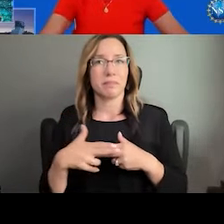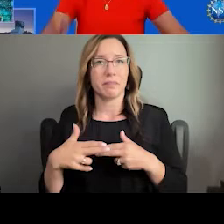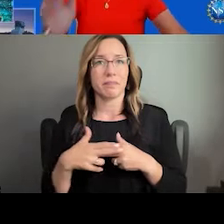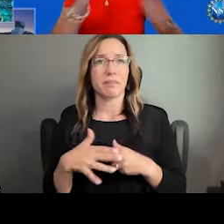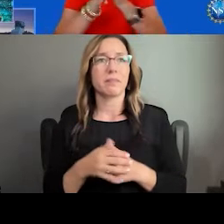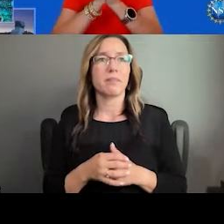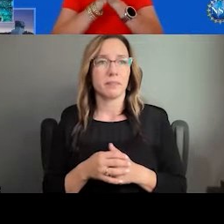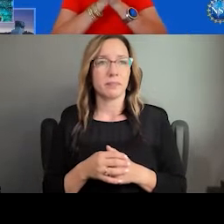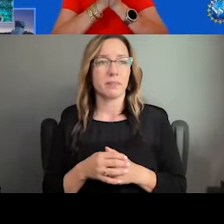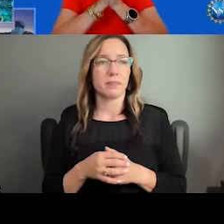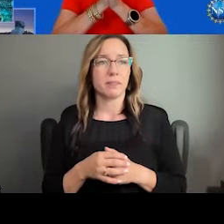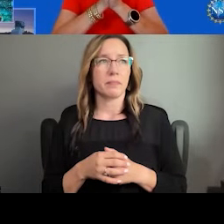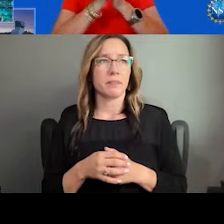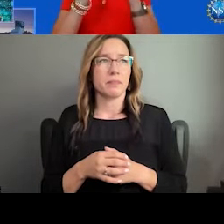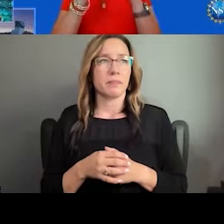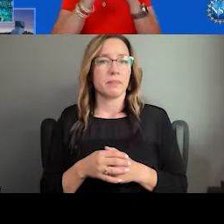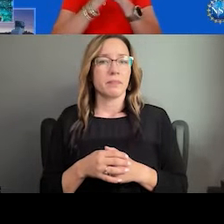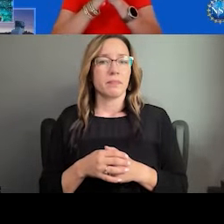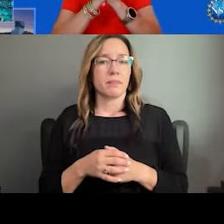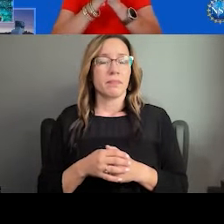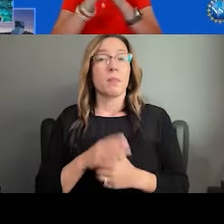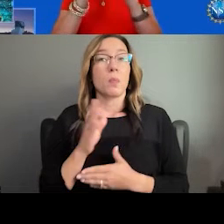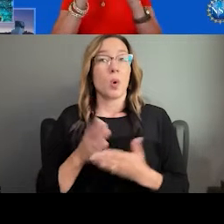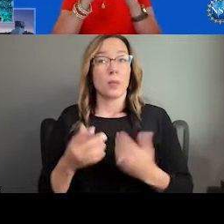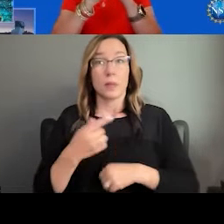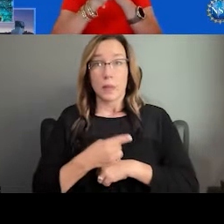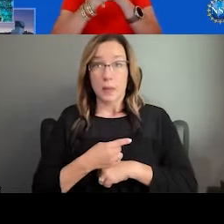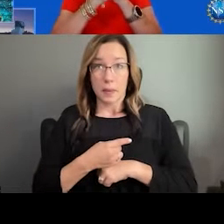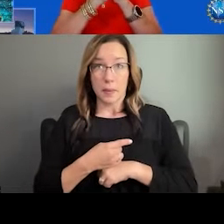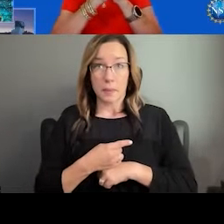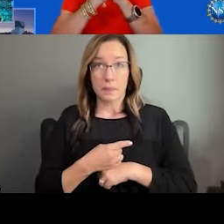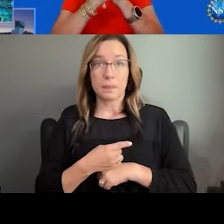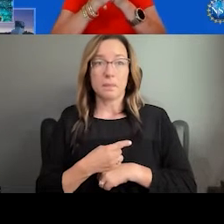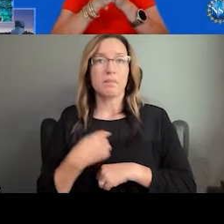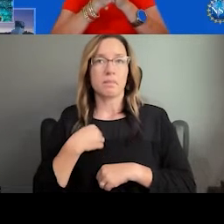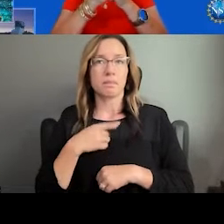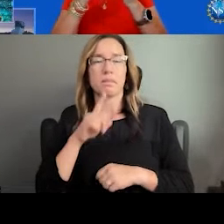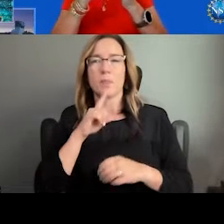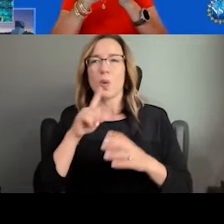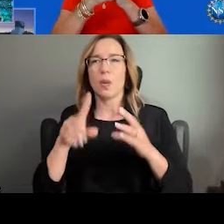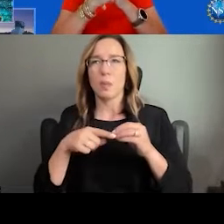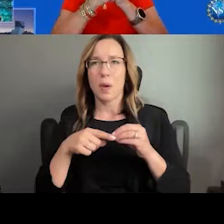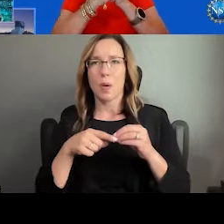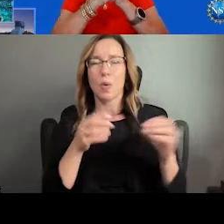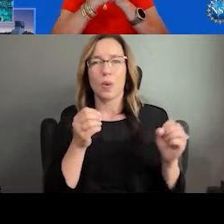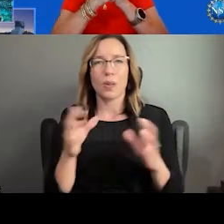As part of today, I mentioned that I was covering organizational eligibility and individual eligibility.